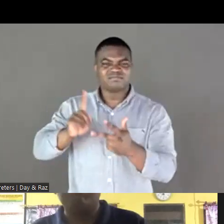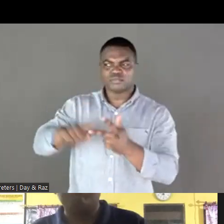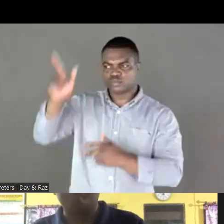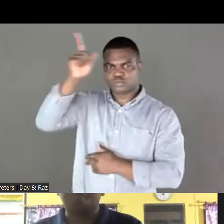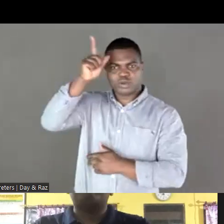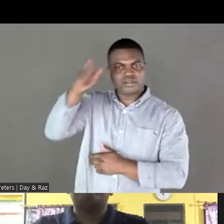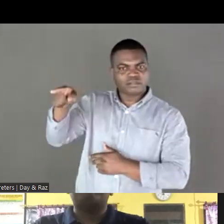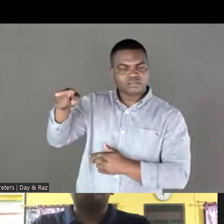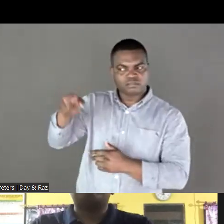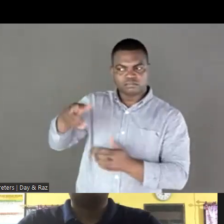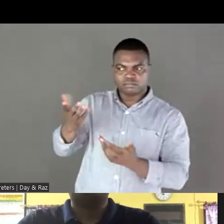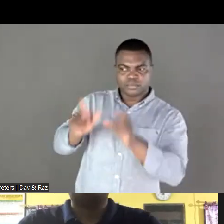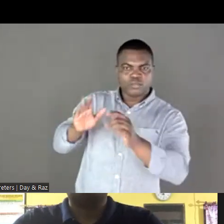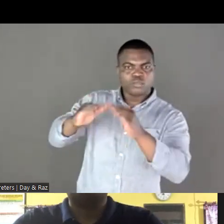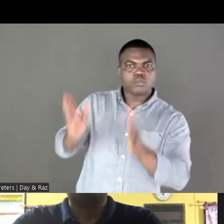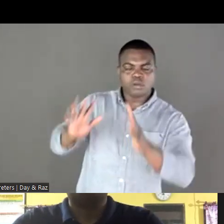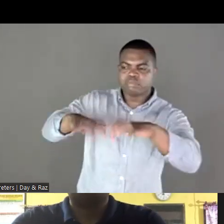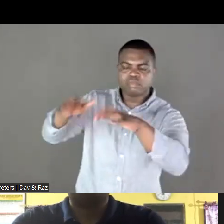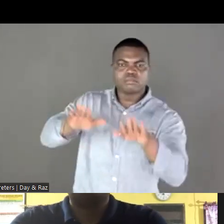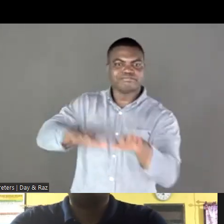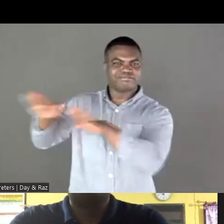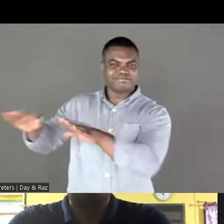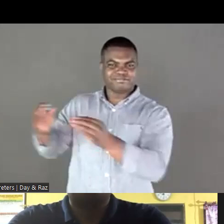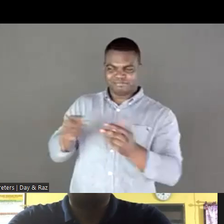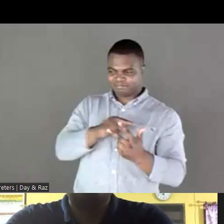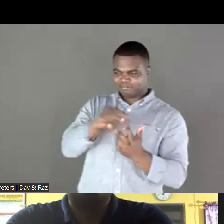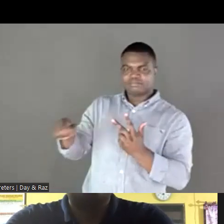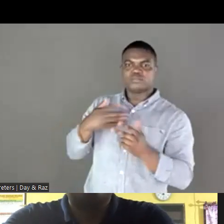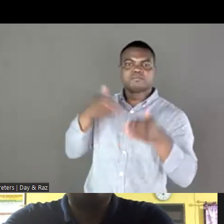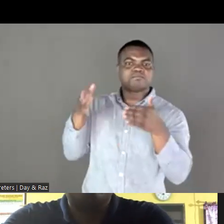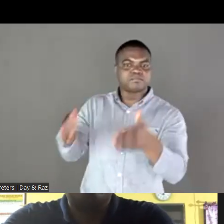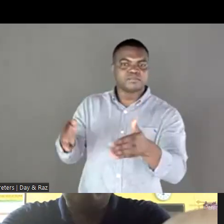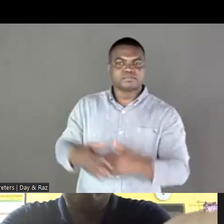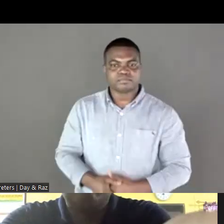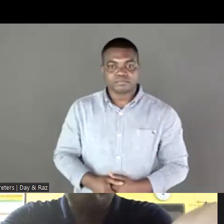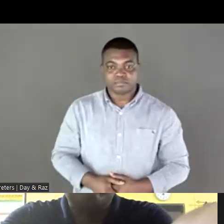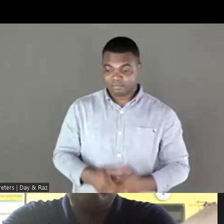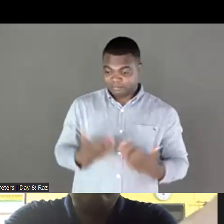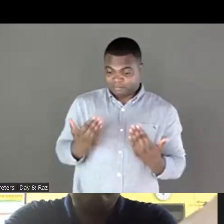will be contacted to kind of to scope out their experiences, we'll also be speaking with donors